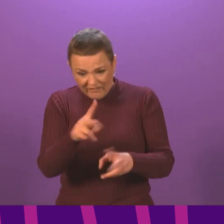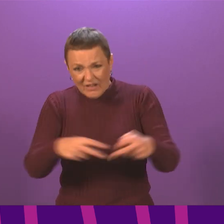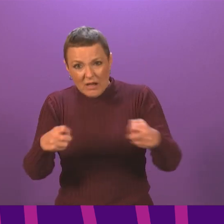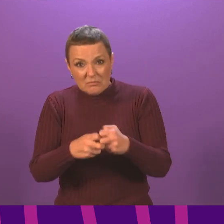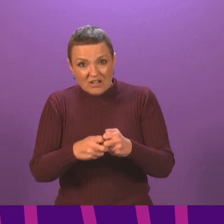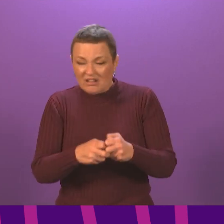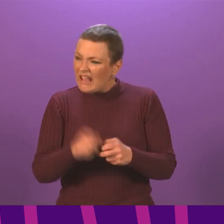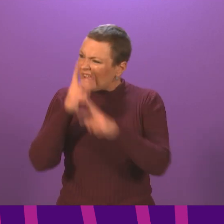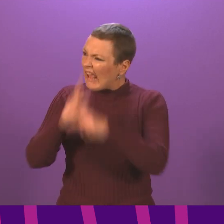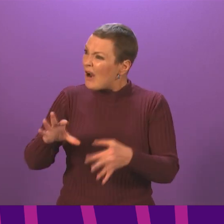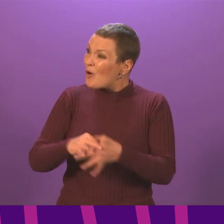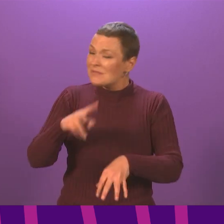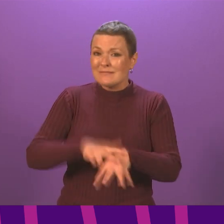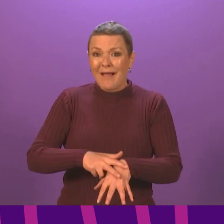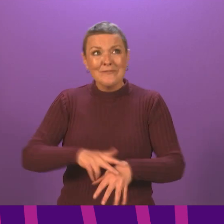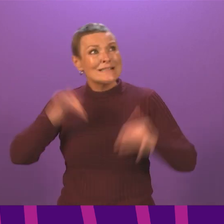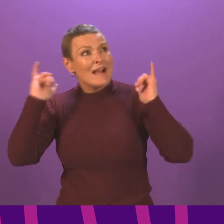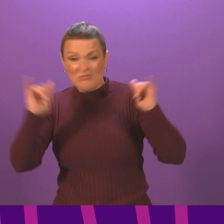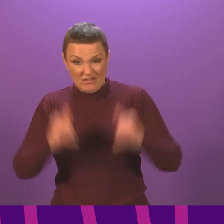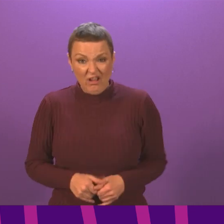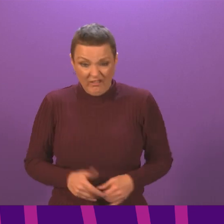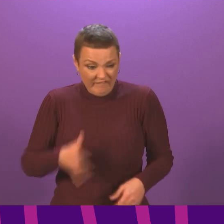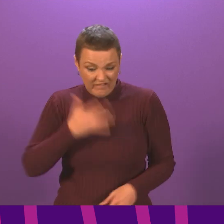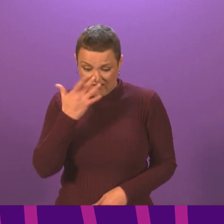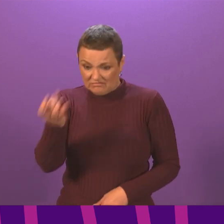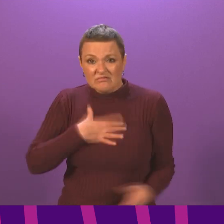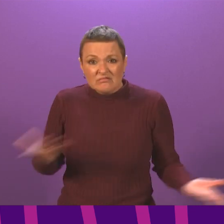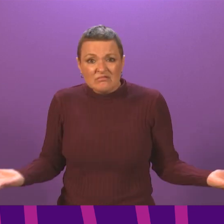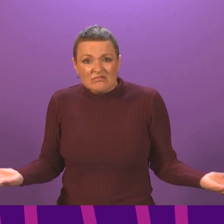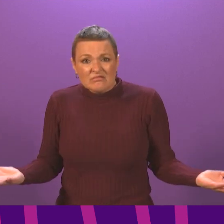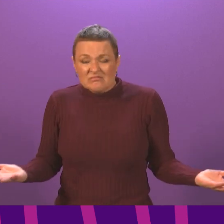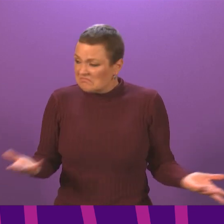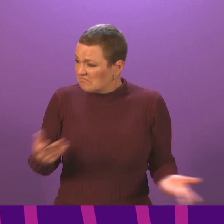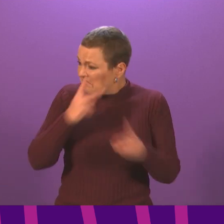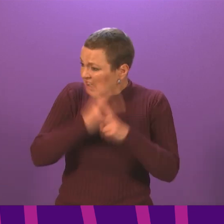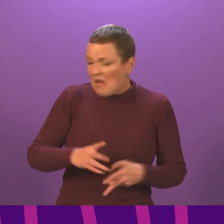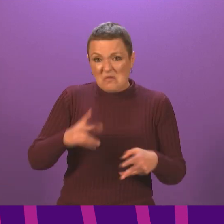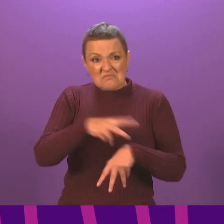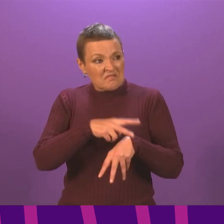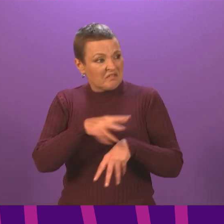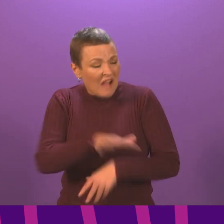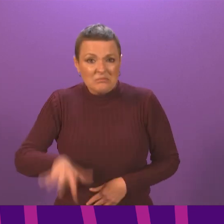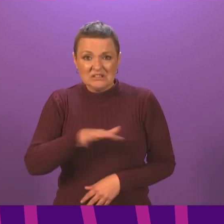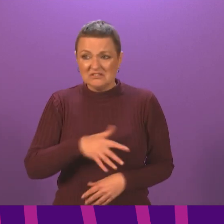are not celebrating today. They feel broken. Care home residents and their families feel